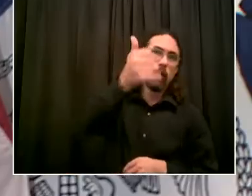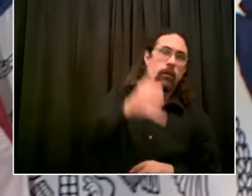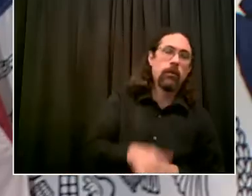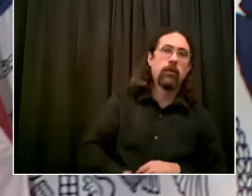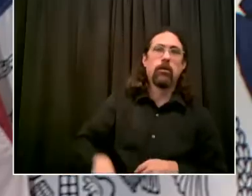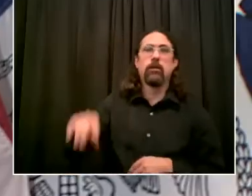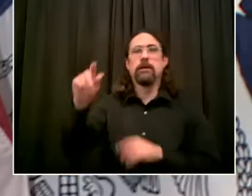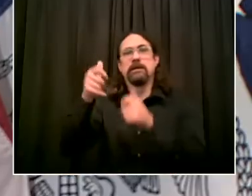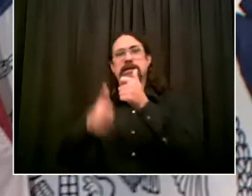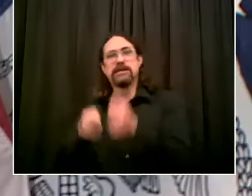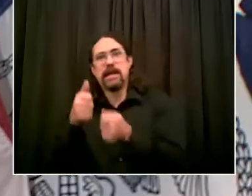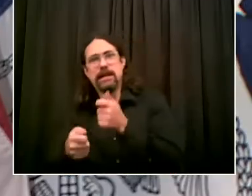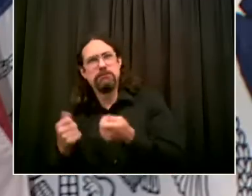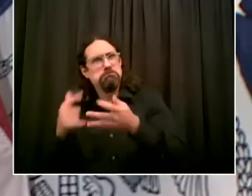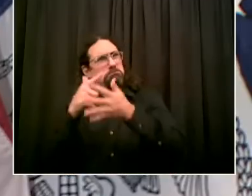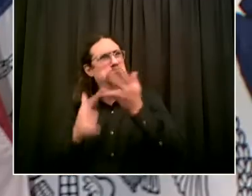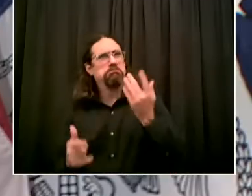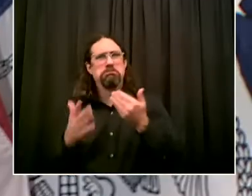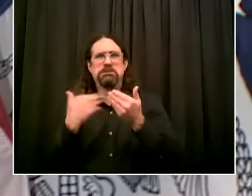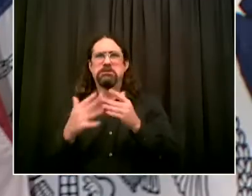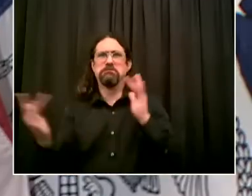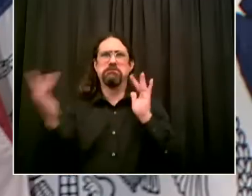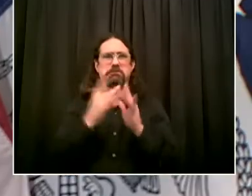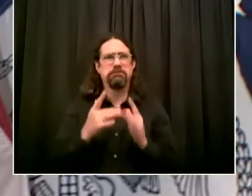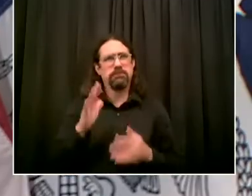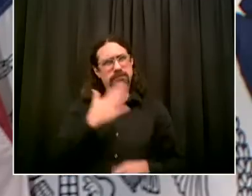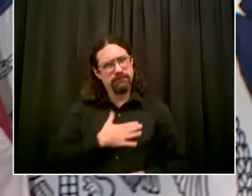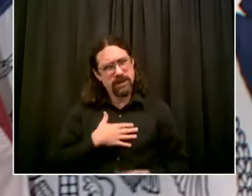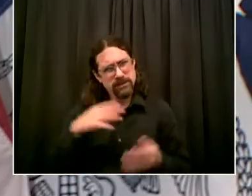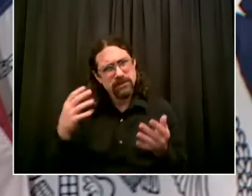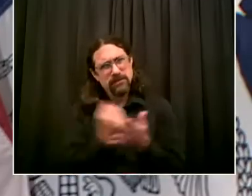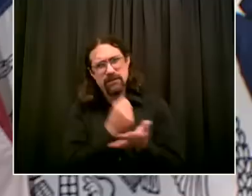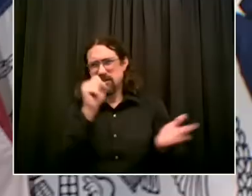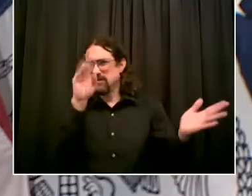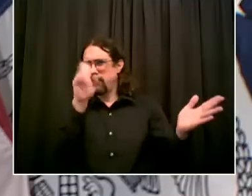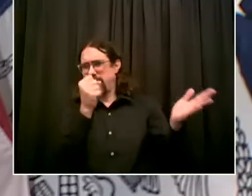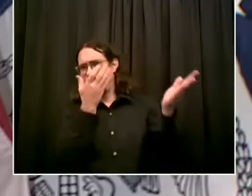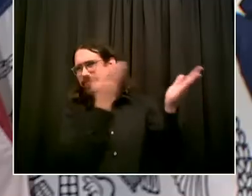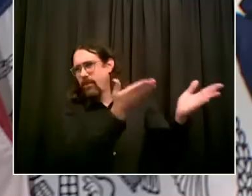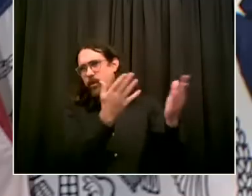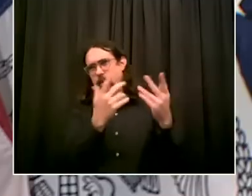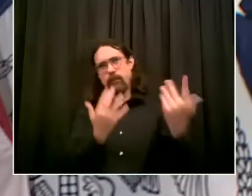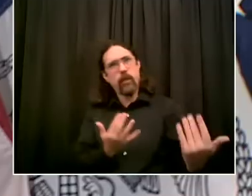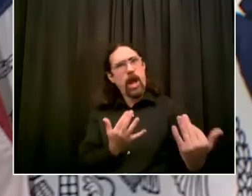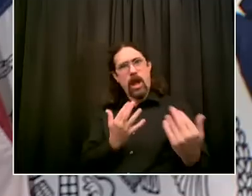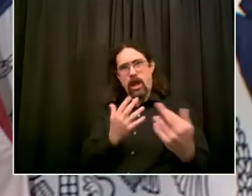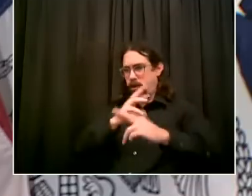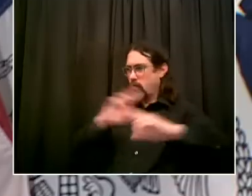YOU MENTIONED LEASES, WORKING WITH SMALL BUSINESSES.